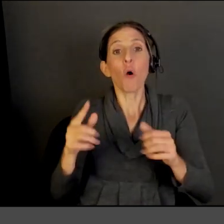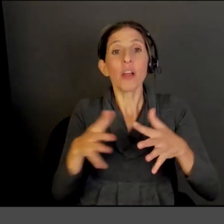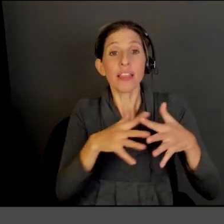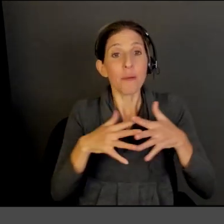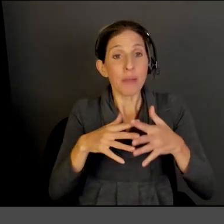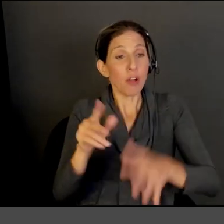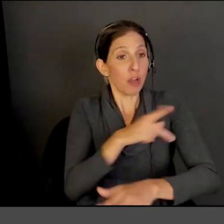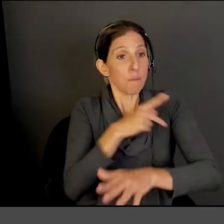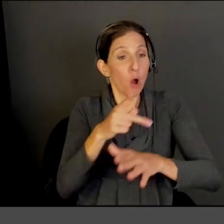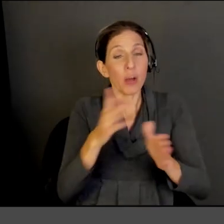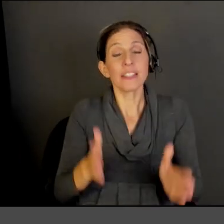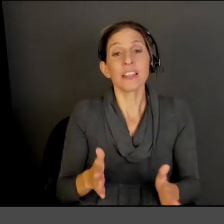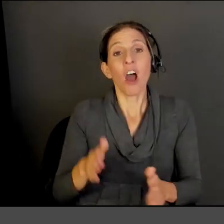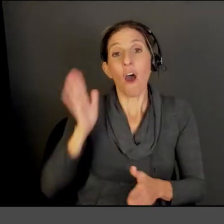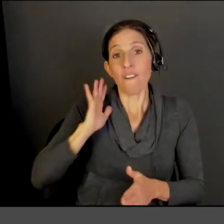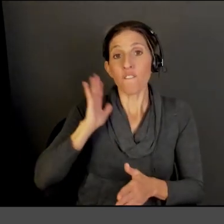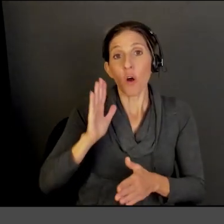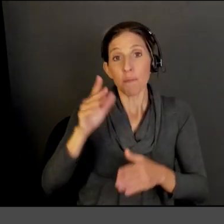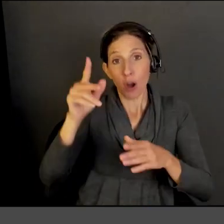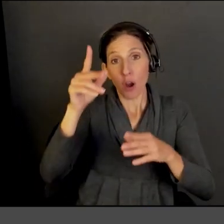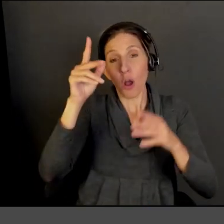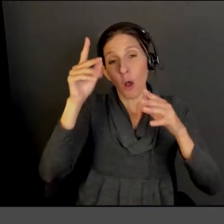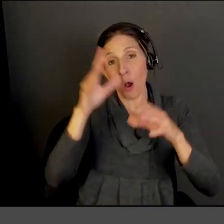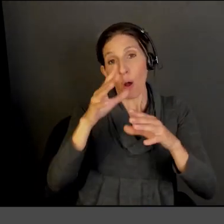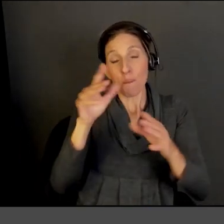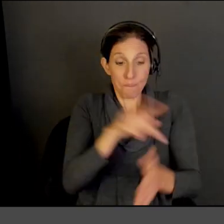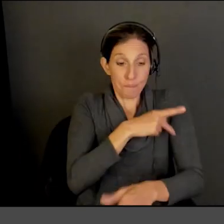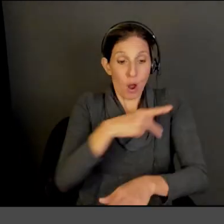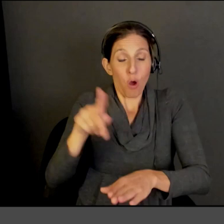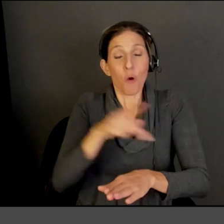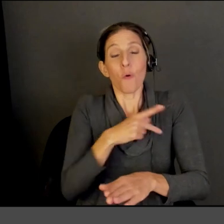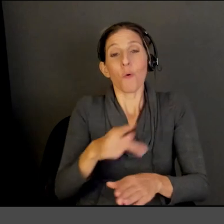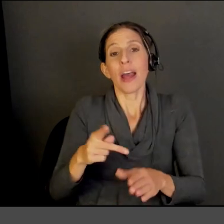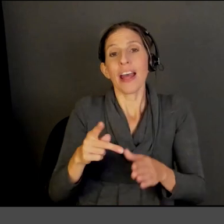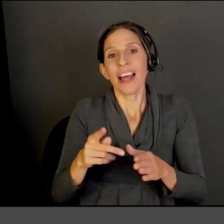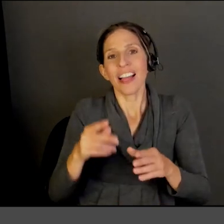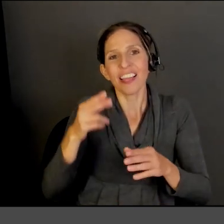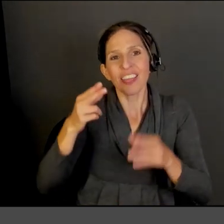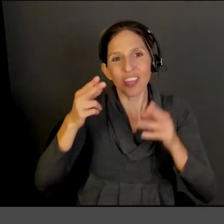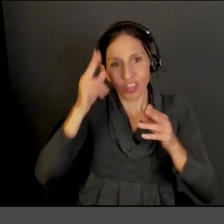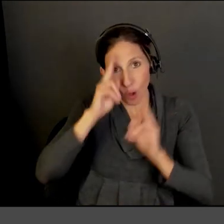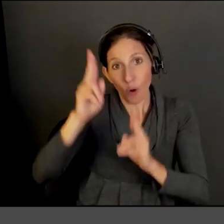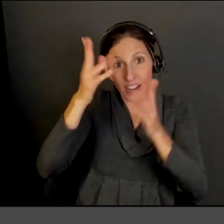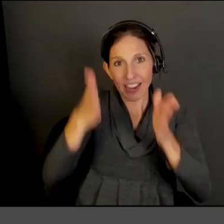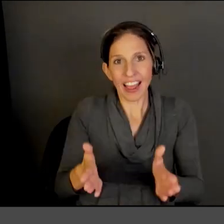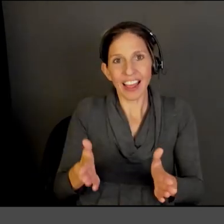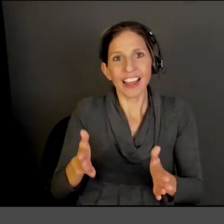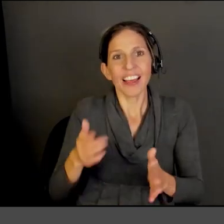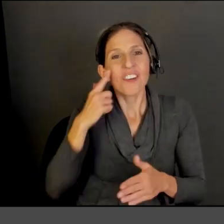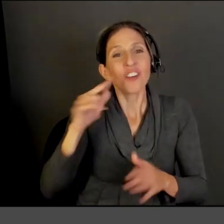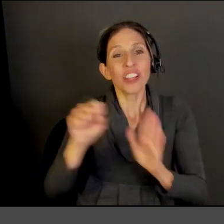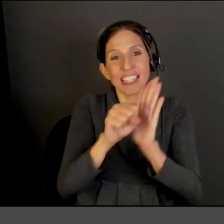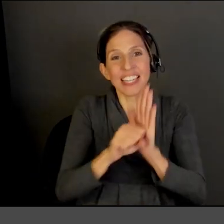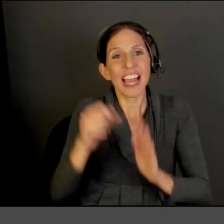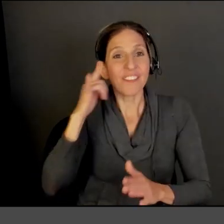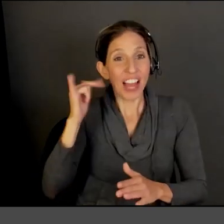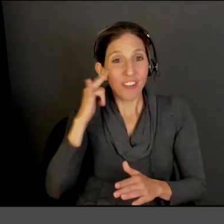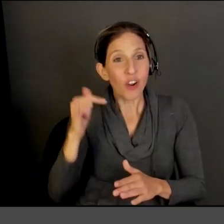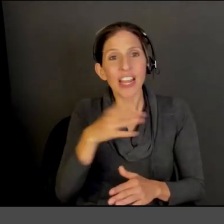AND THE 21ST POET LAUREATE OF THE UNITED STATES. JUAN FILIPE HERRERA. IT'S SO NICE TO SEE YOU.